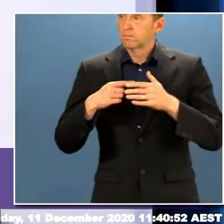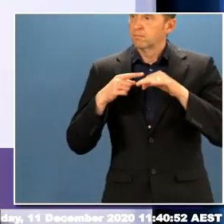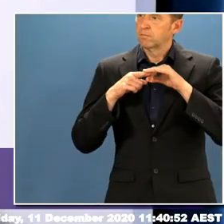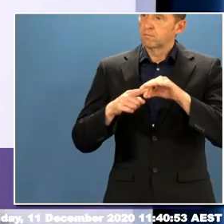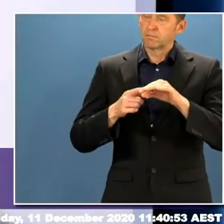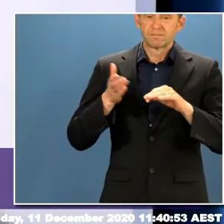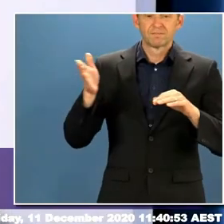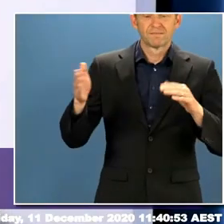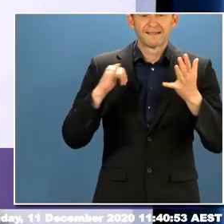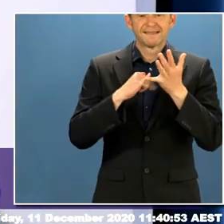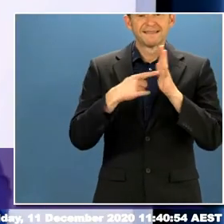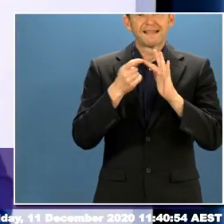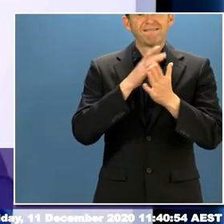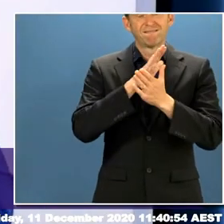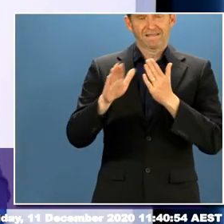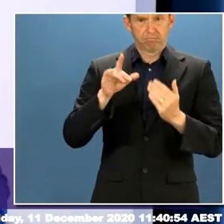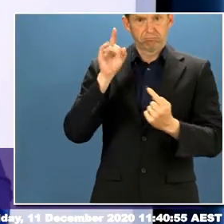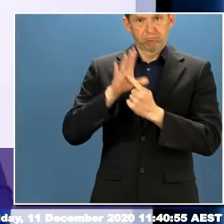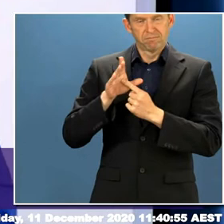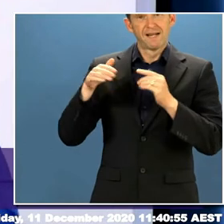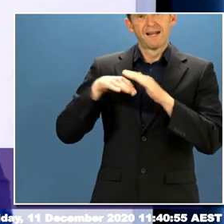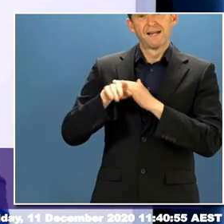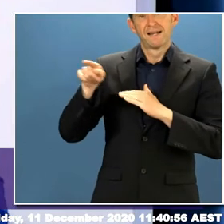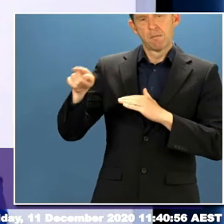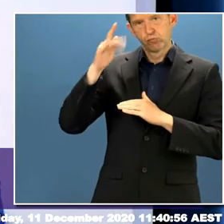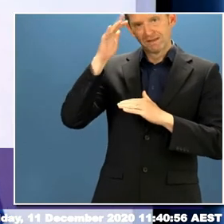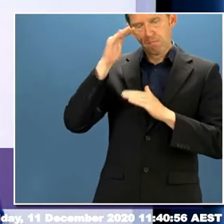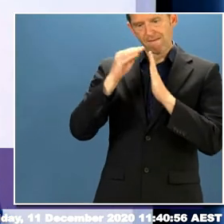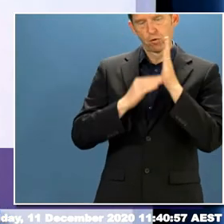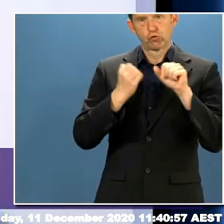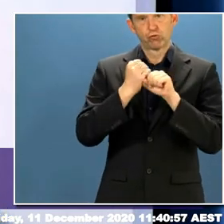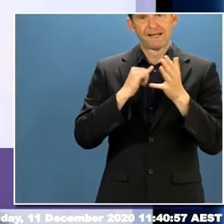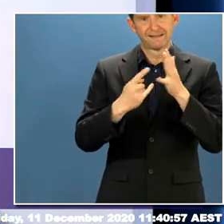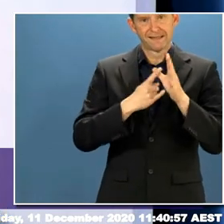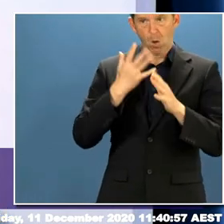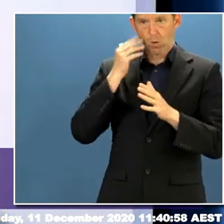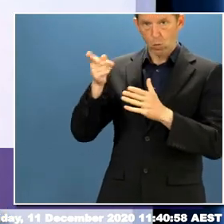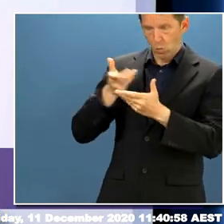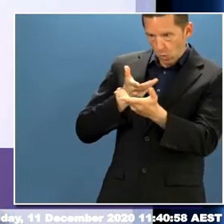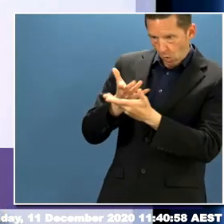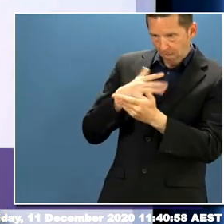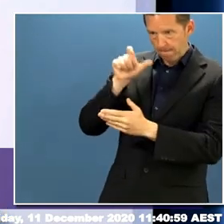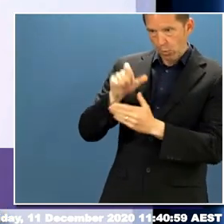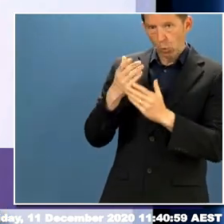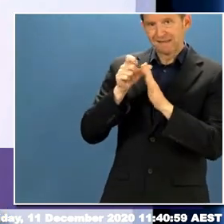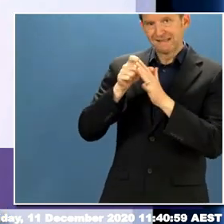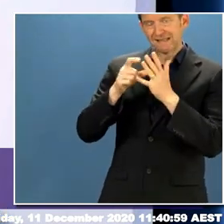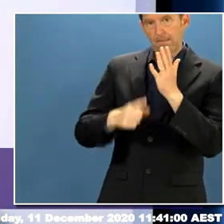disability is being discussed at the table a person with disability should have a seat at the table.